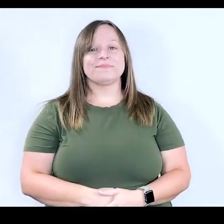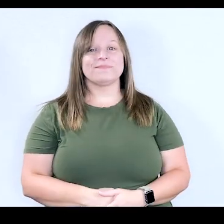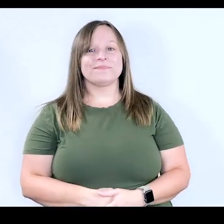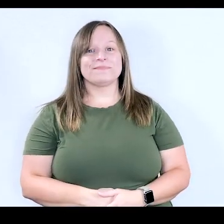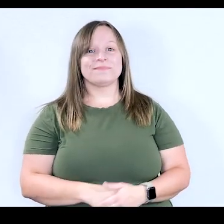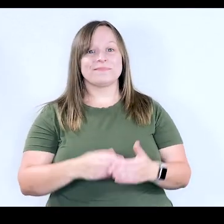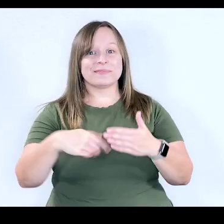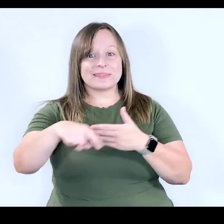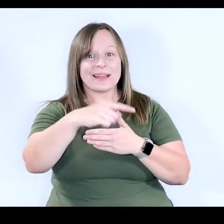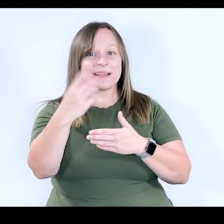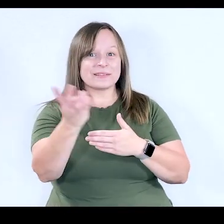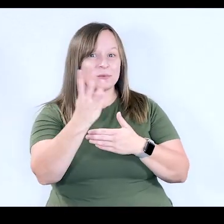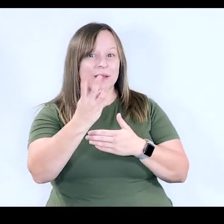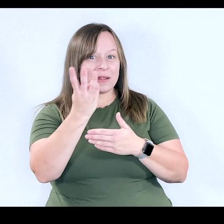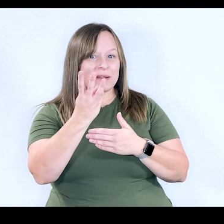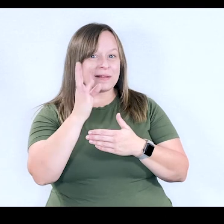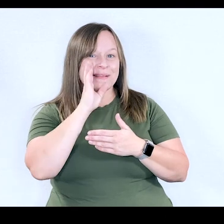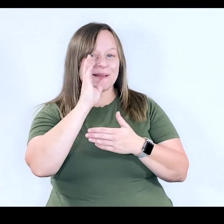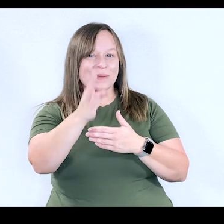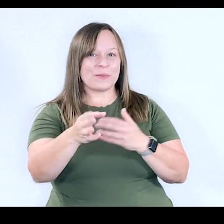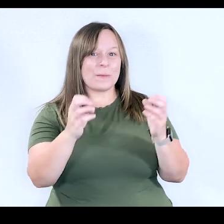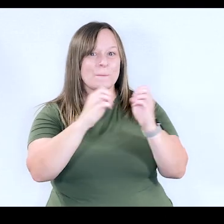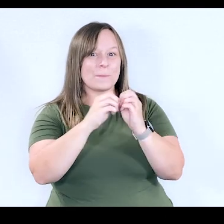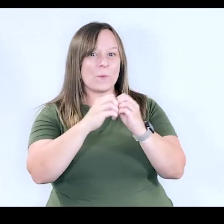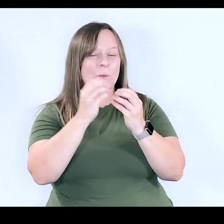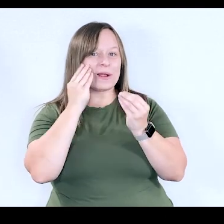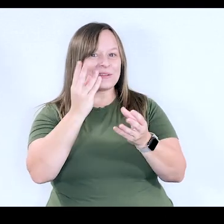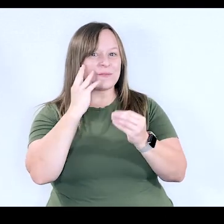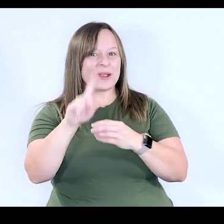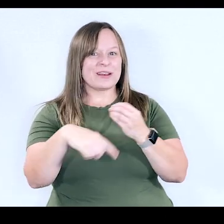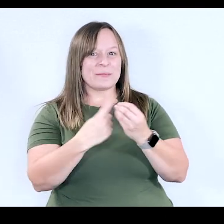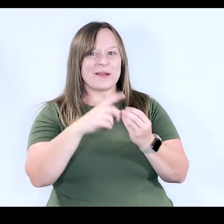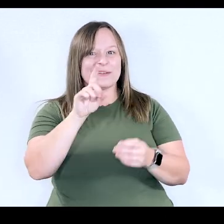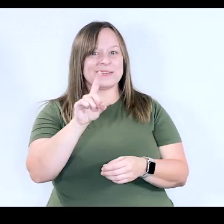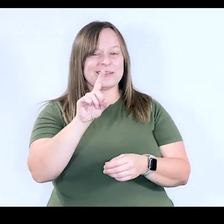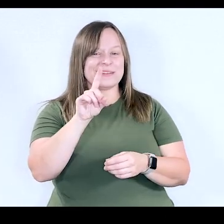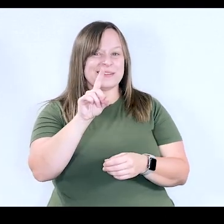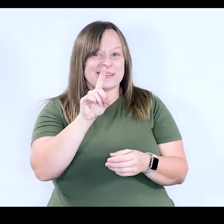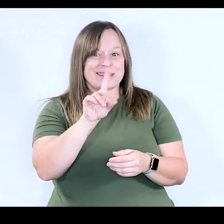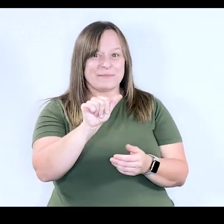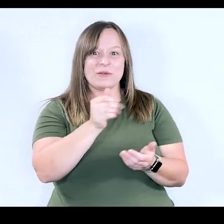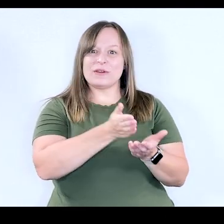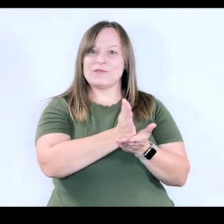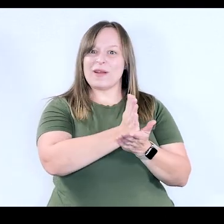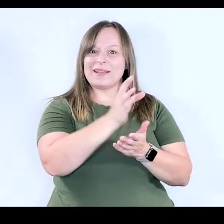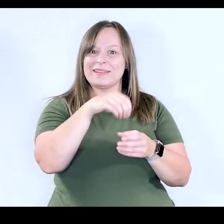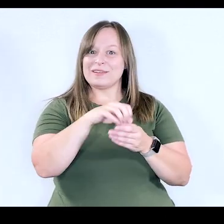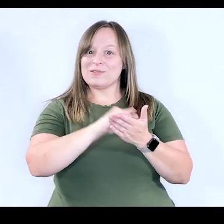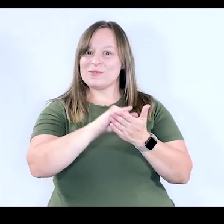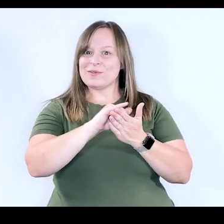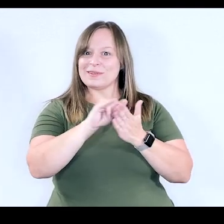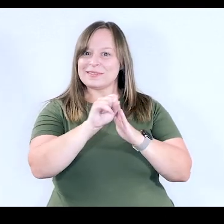Tune in next Wednesday, where we'll bring you more information on disability rights in the state of New York.